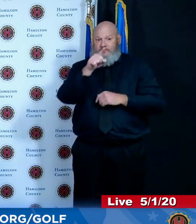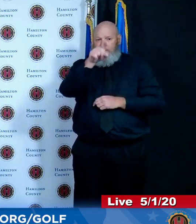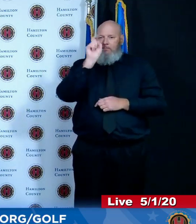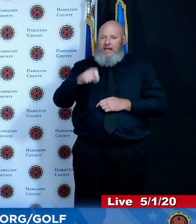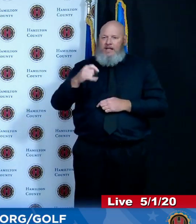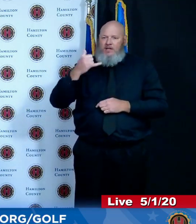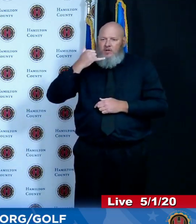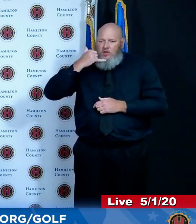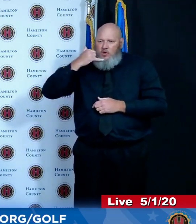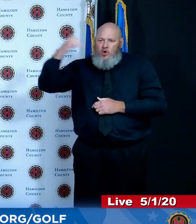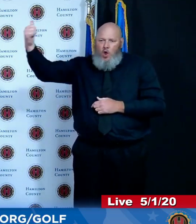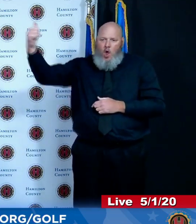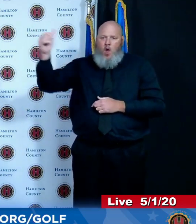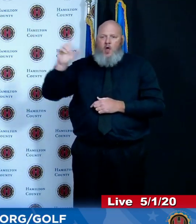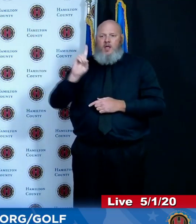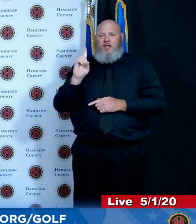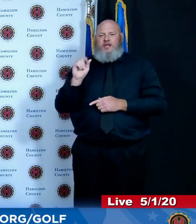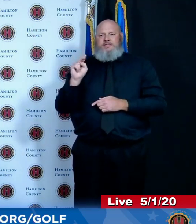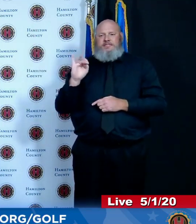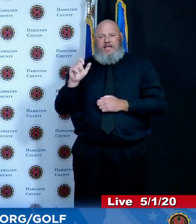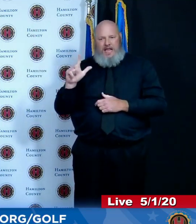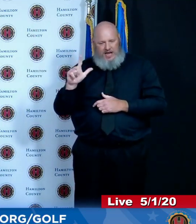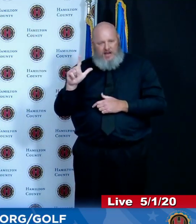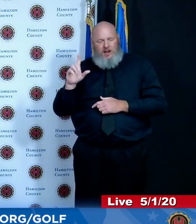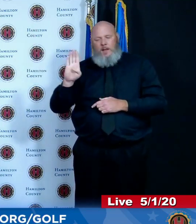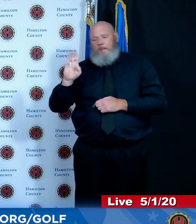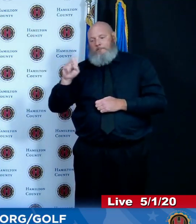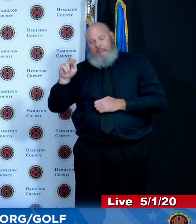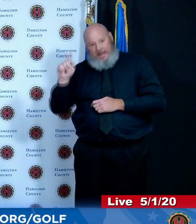Commission also has a number of golf courses throughout really the city and